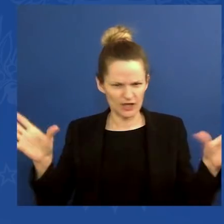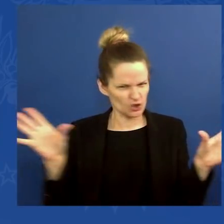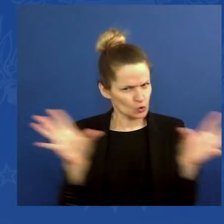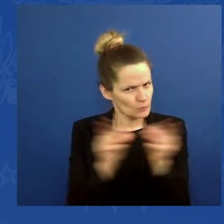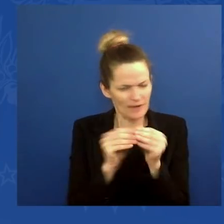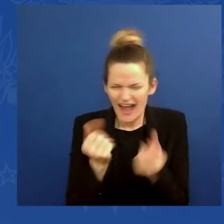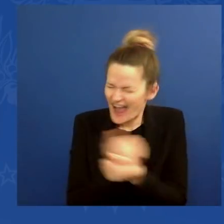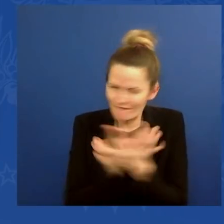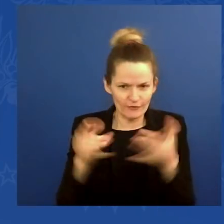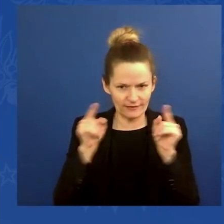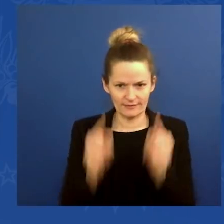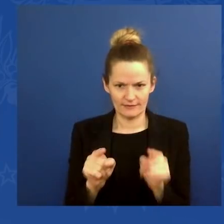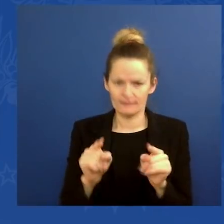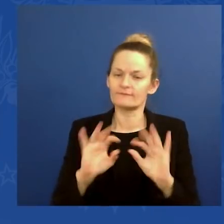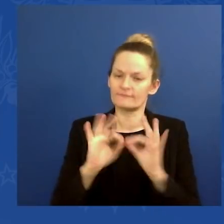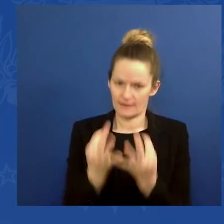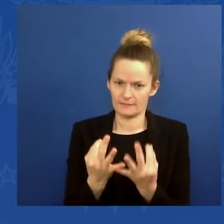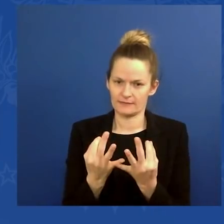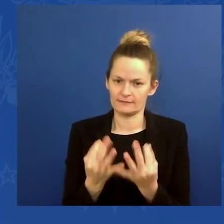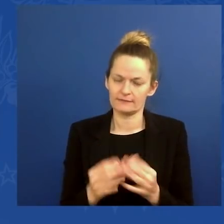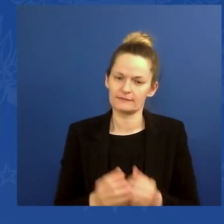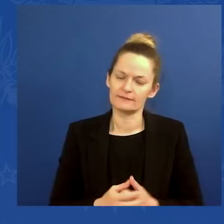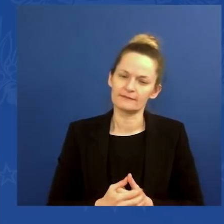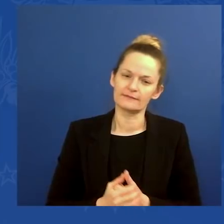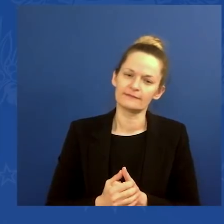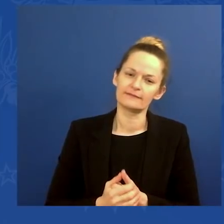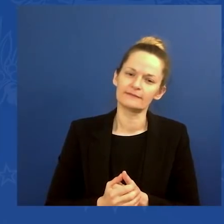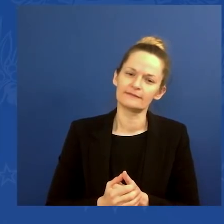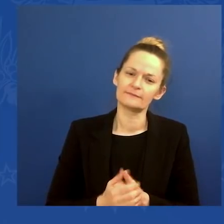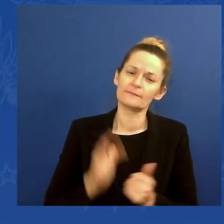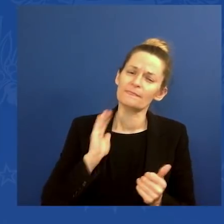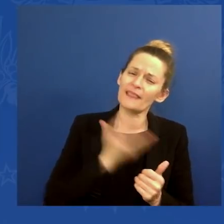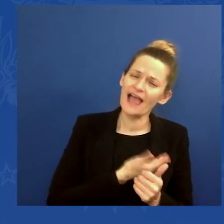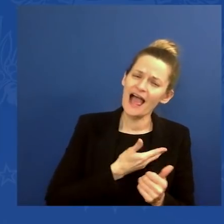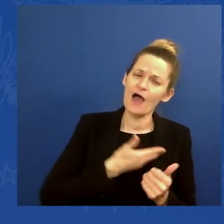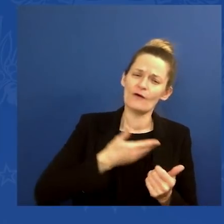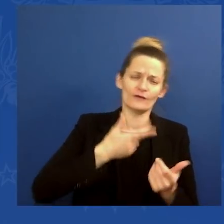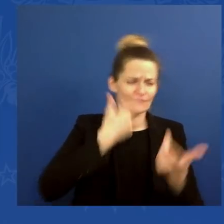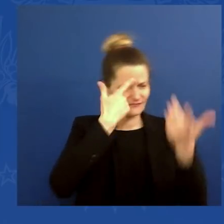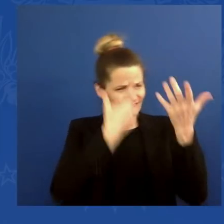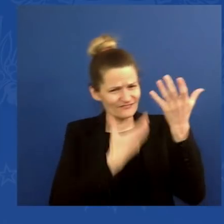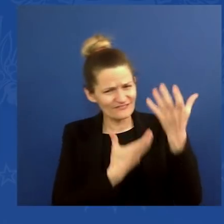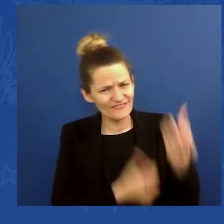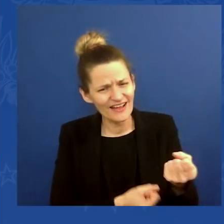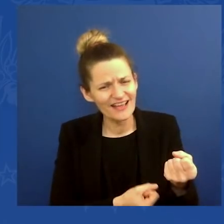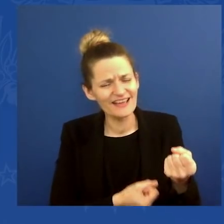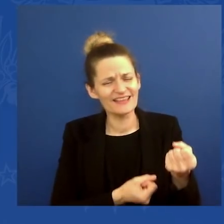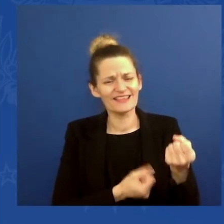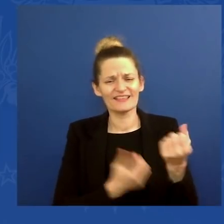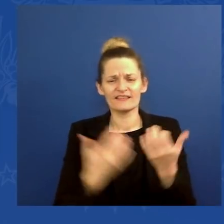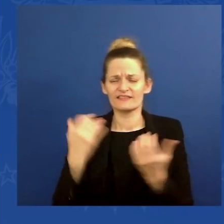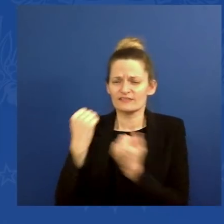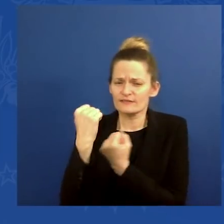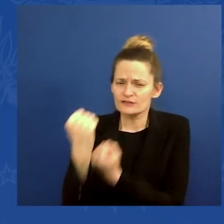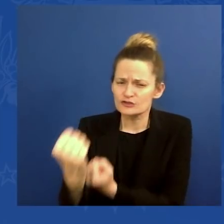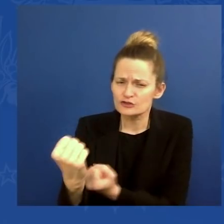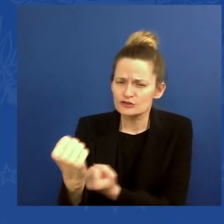And -- but, you know, the faith we share with one another and the resilience that we've all gone through,